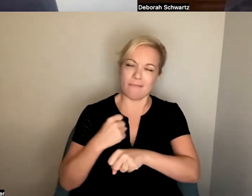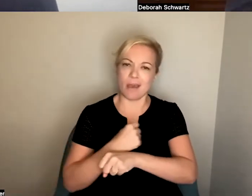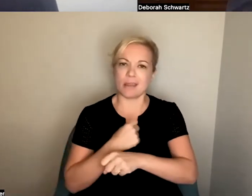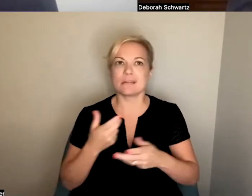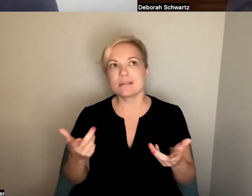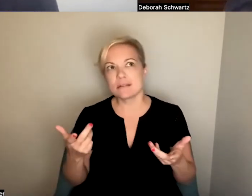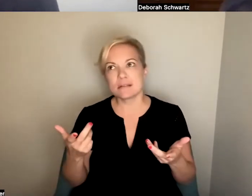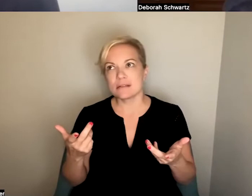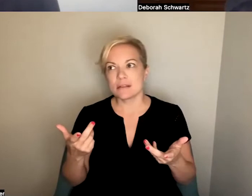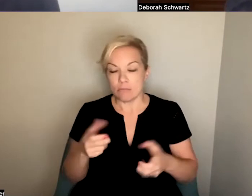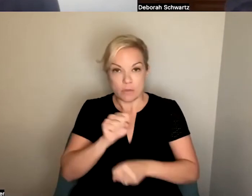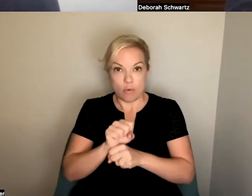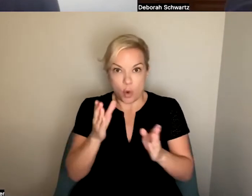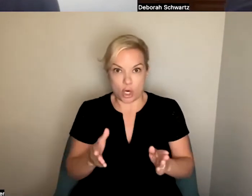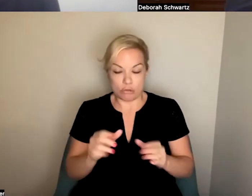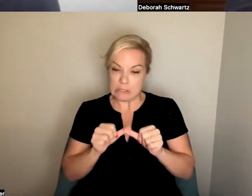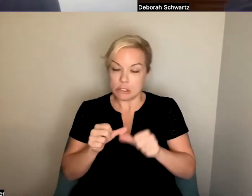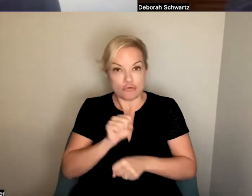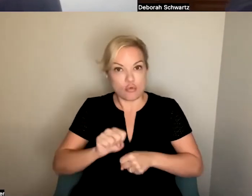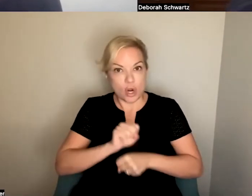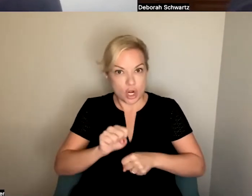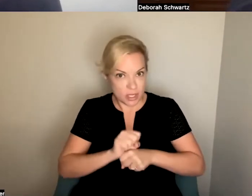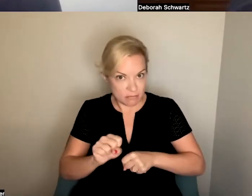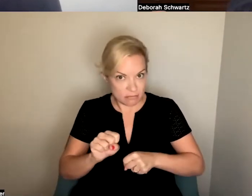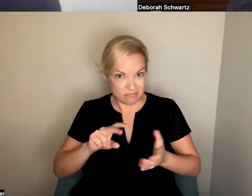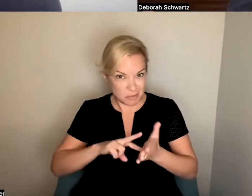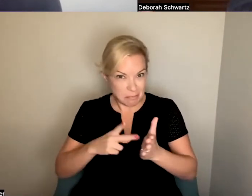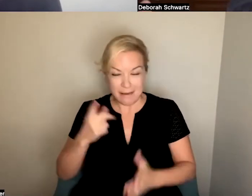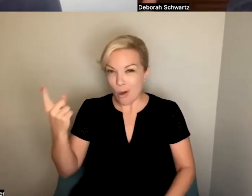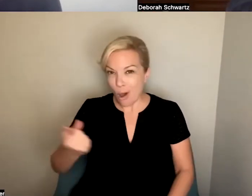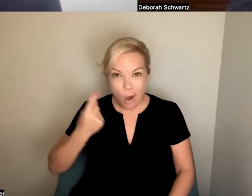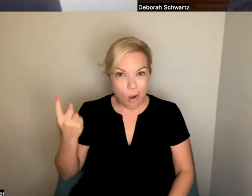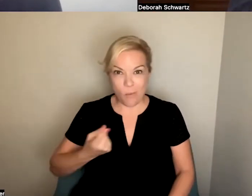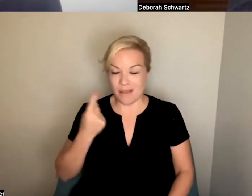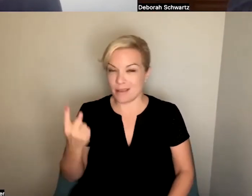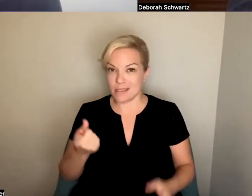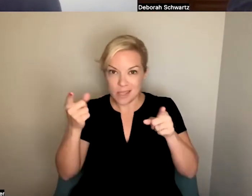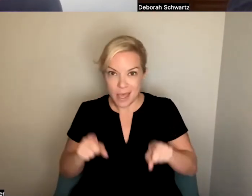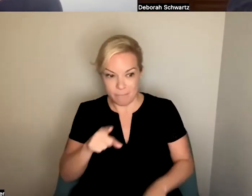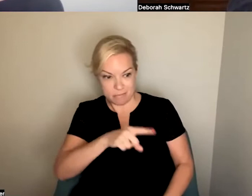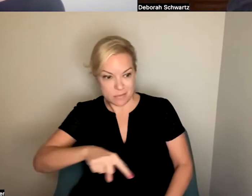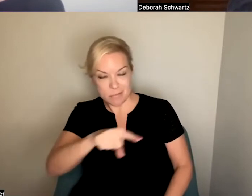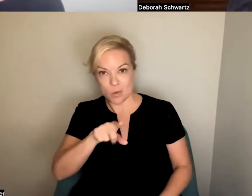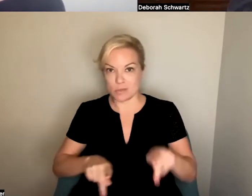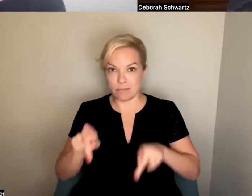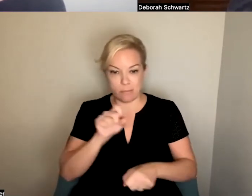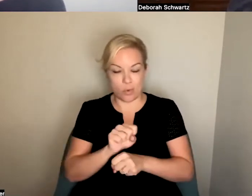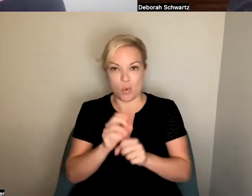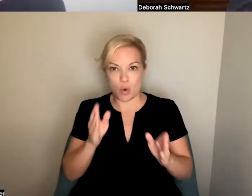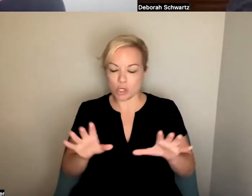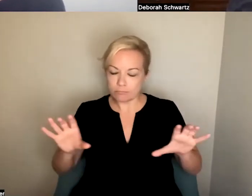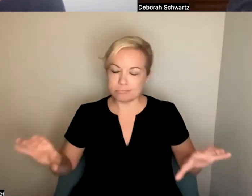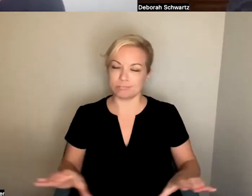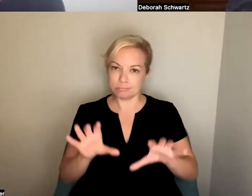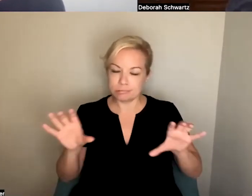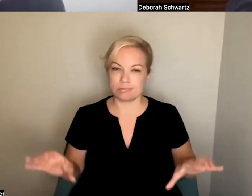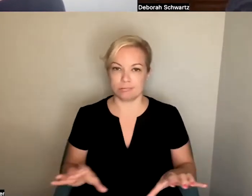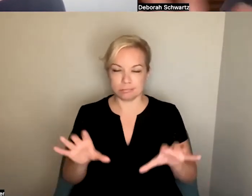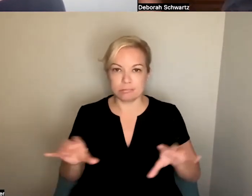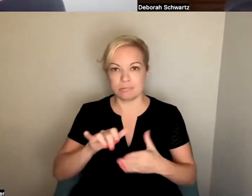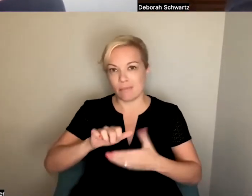know, is it just inevitable that the people who were so active in the, in the work end up leaving,